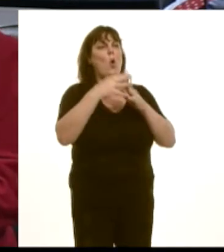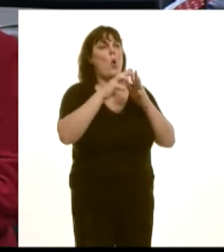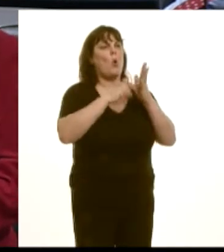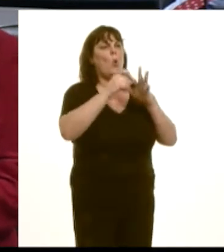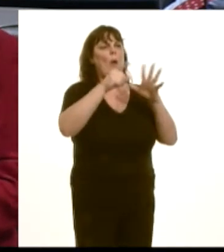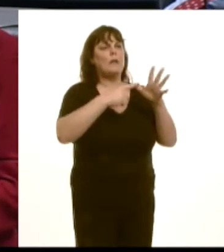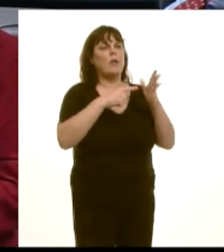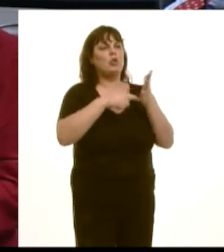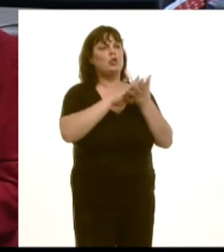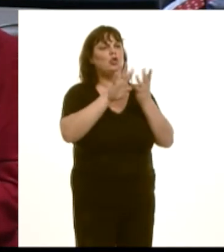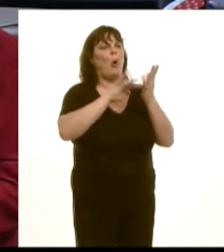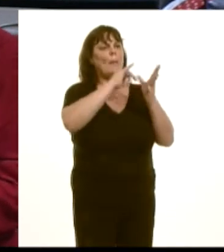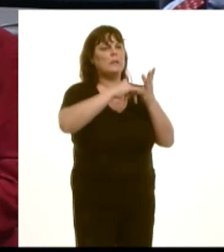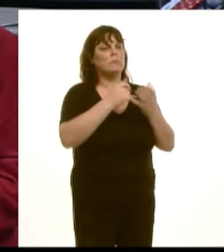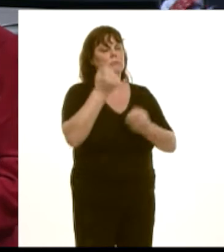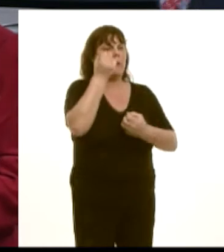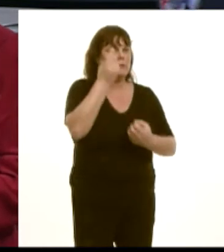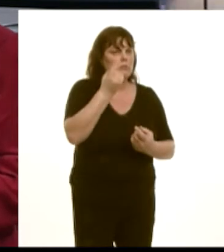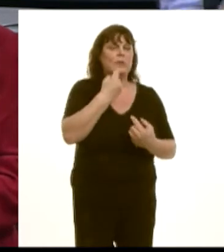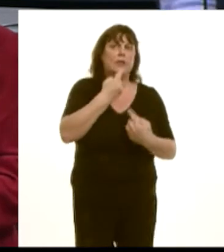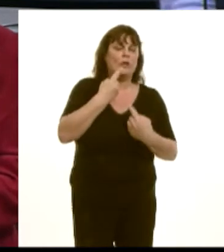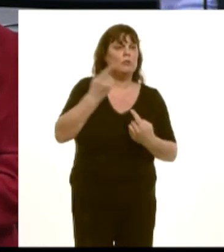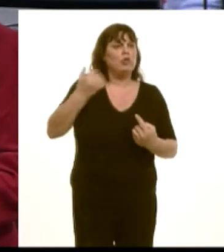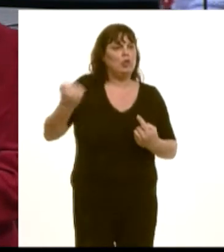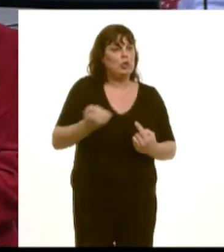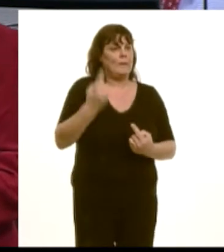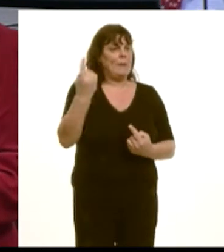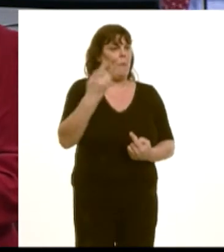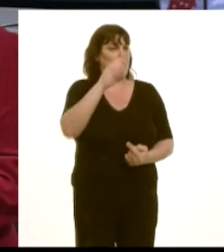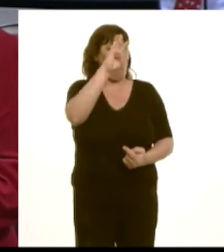for a Welsh nominee. It is not a matter that should be ignored or taken lightly, and there